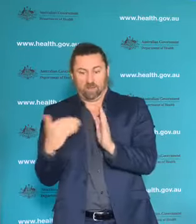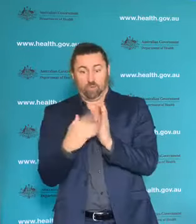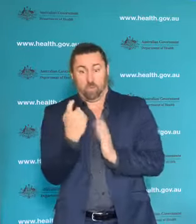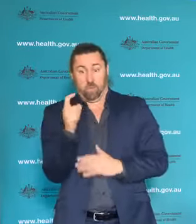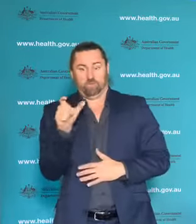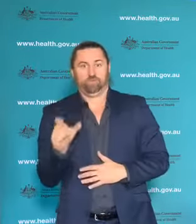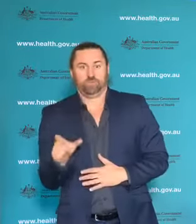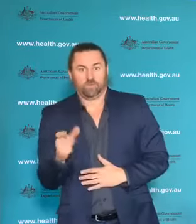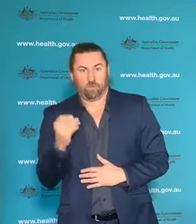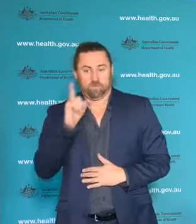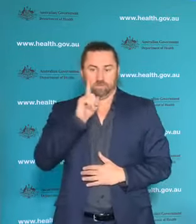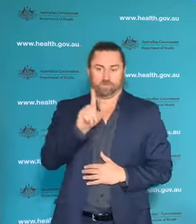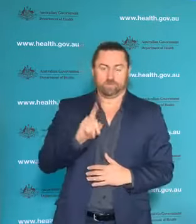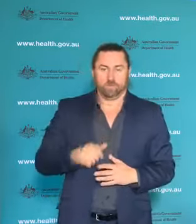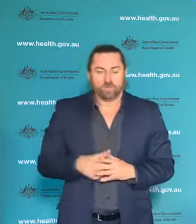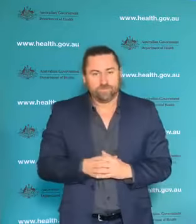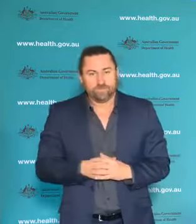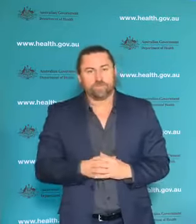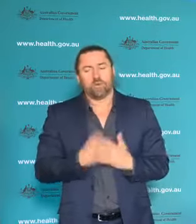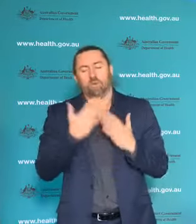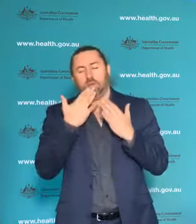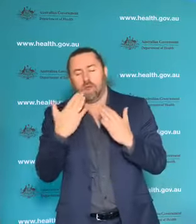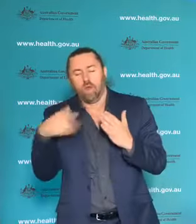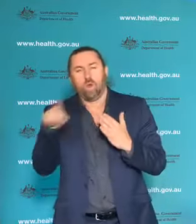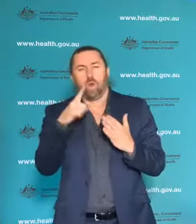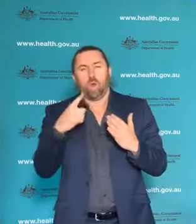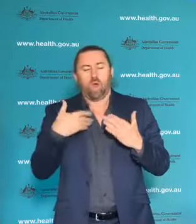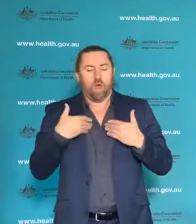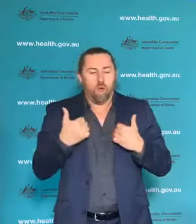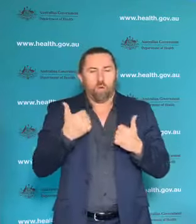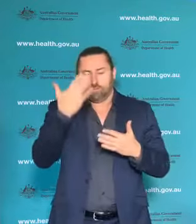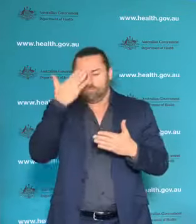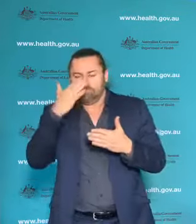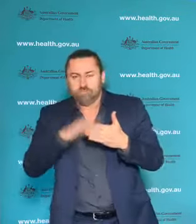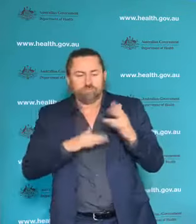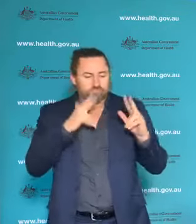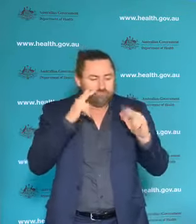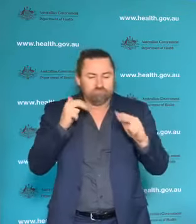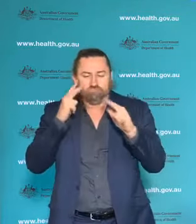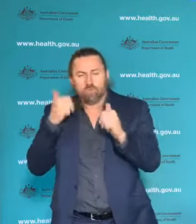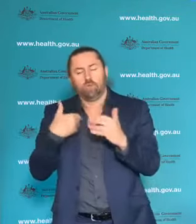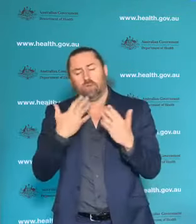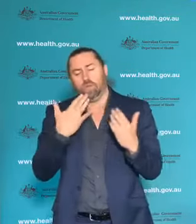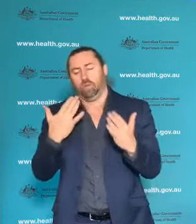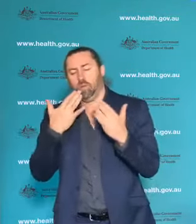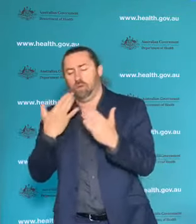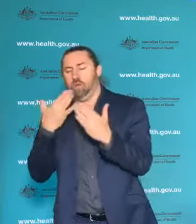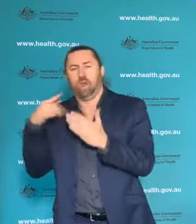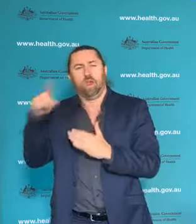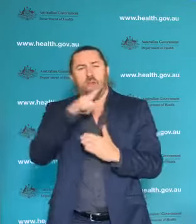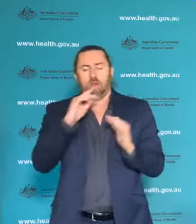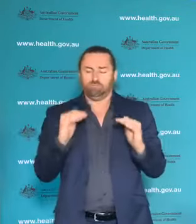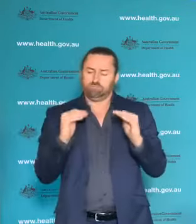Thank you to all our healthcare teams especially in Victoria, who are providing excellent care to those people who are in hospital